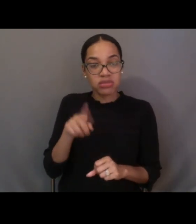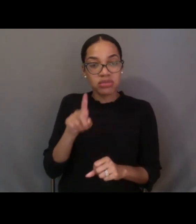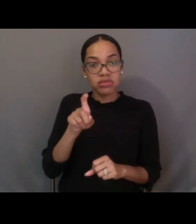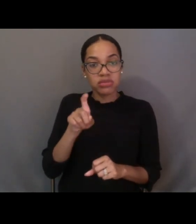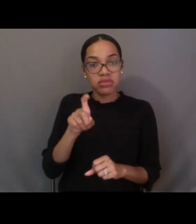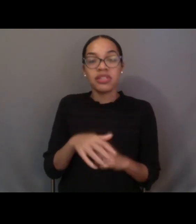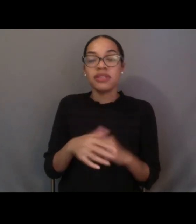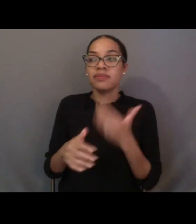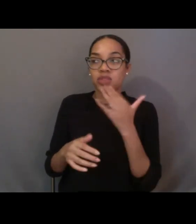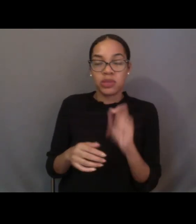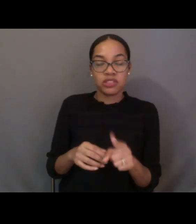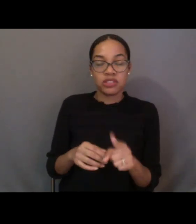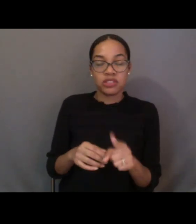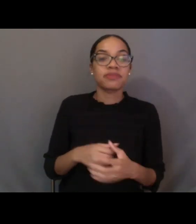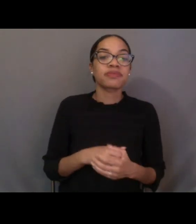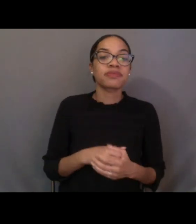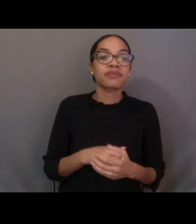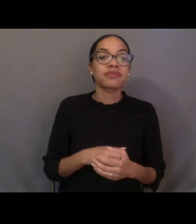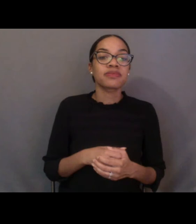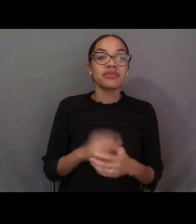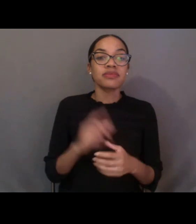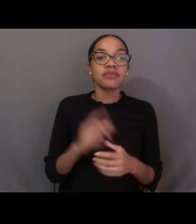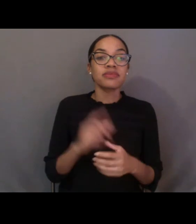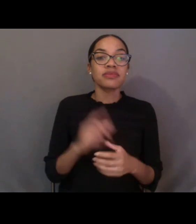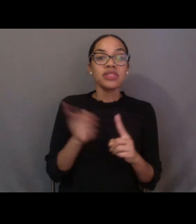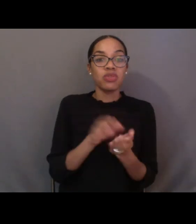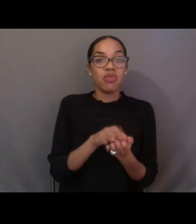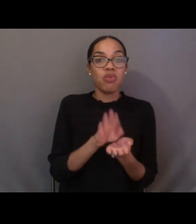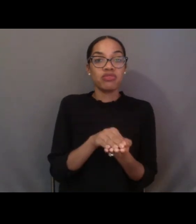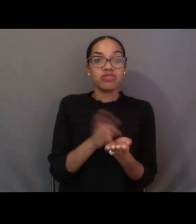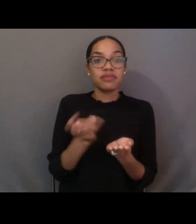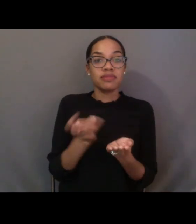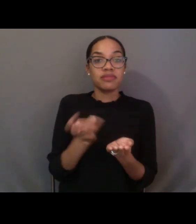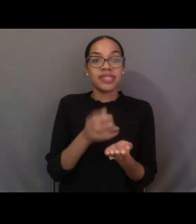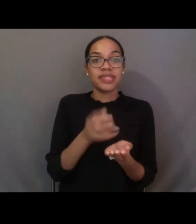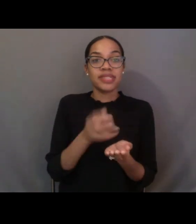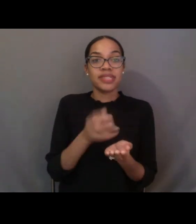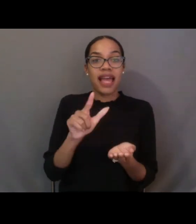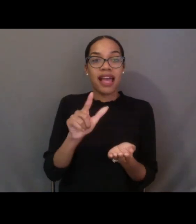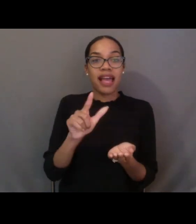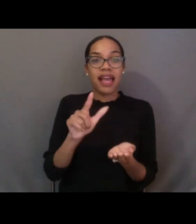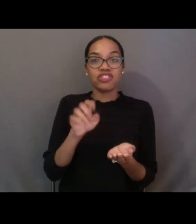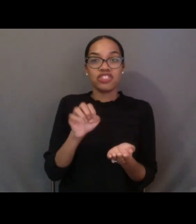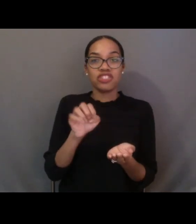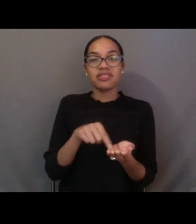When an oyster filters only algae or natural nitrogen products,